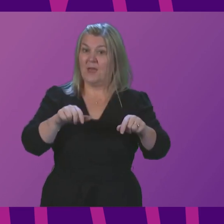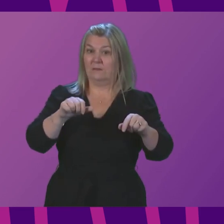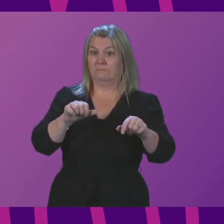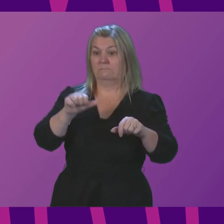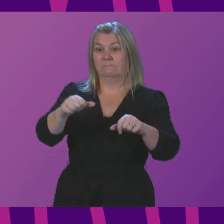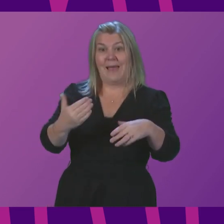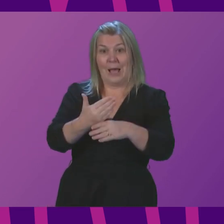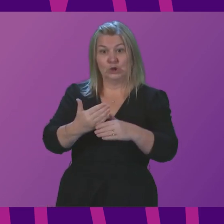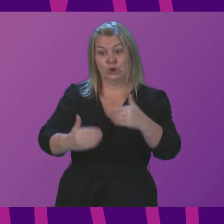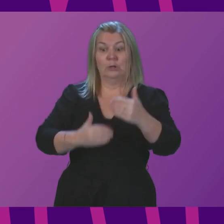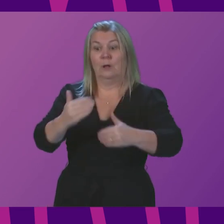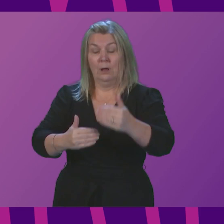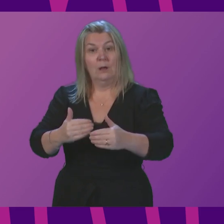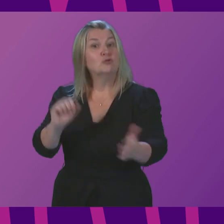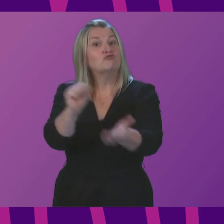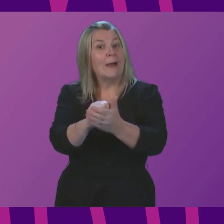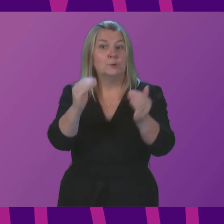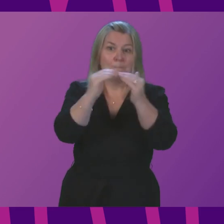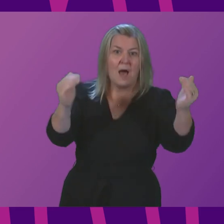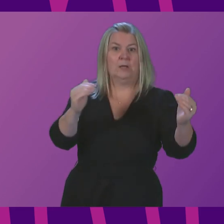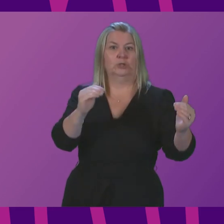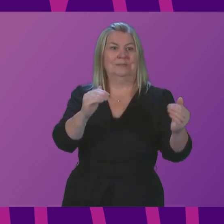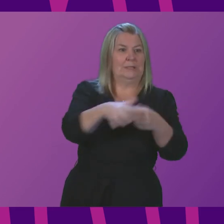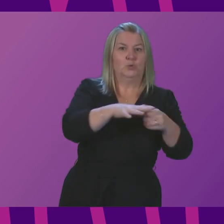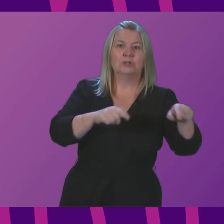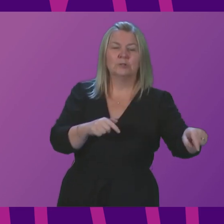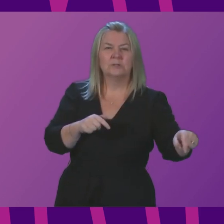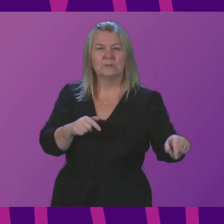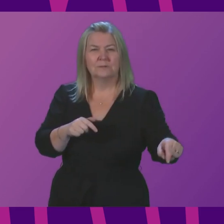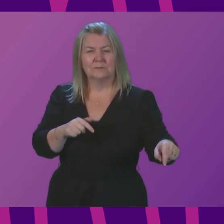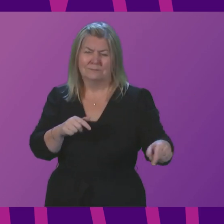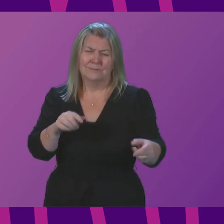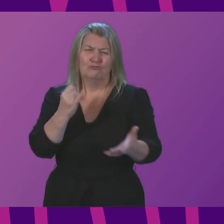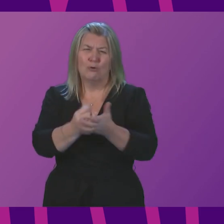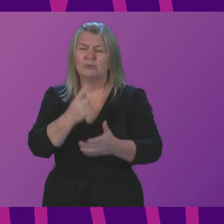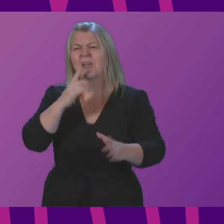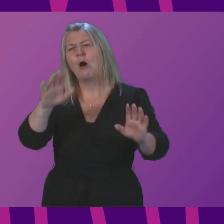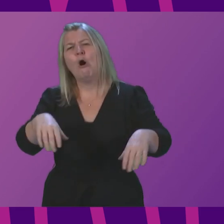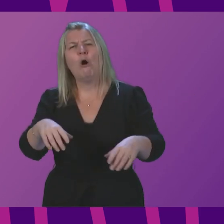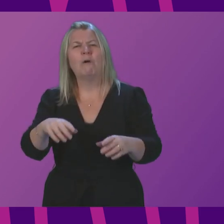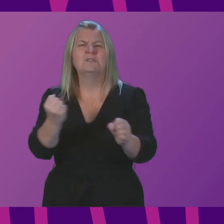of that is the right action. It is not right to say that no action has been taken over four years.